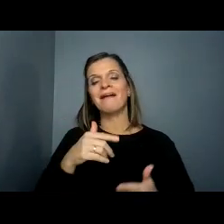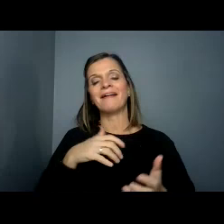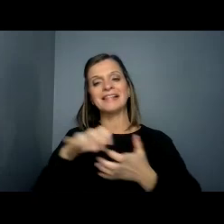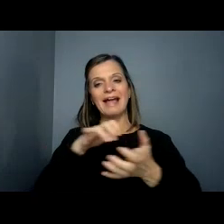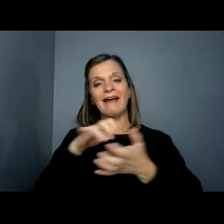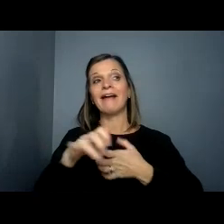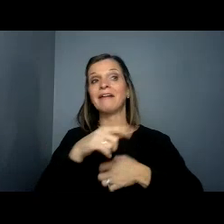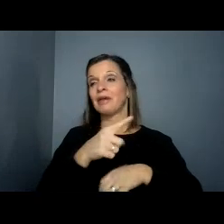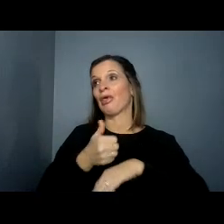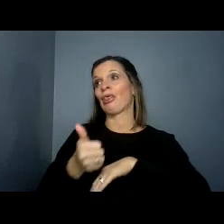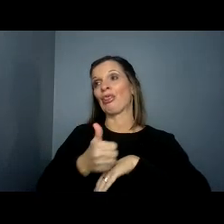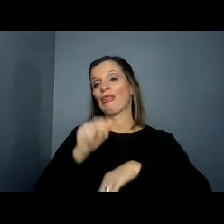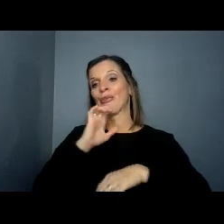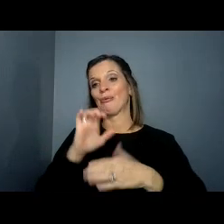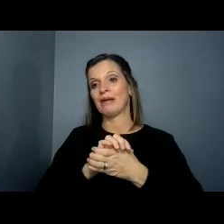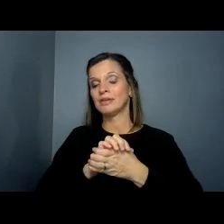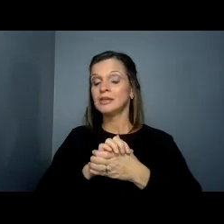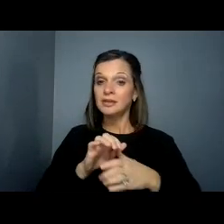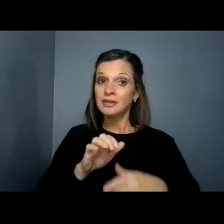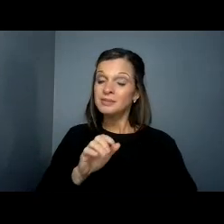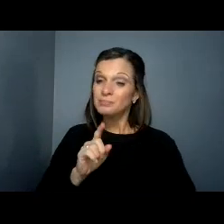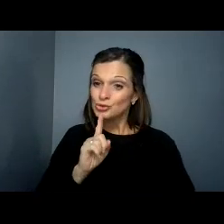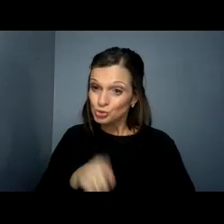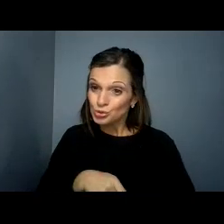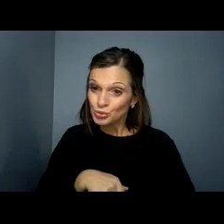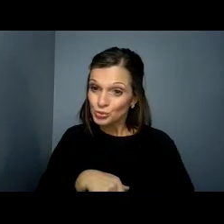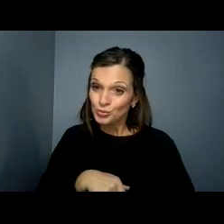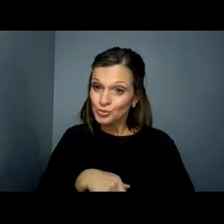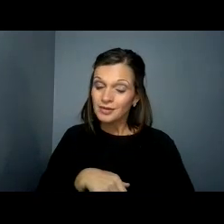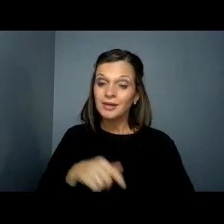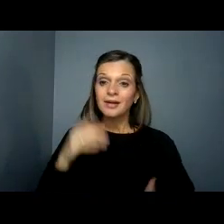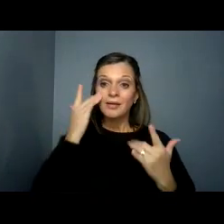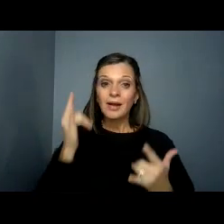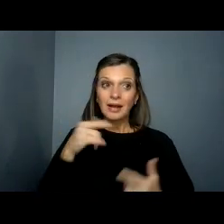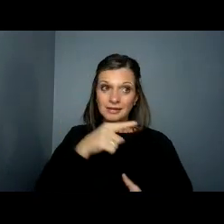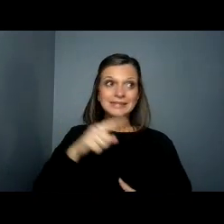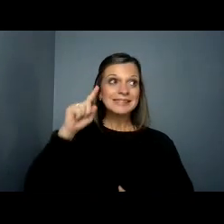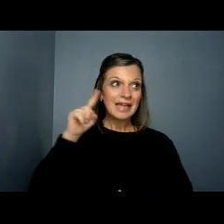IT is true. If it sound 'cause, it sounds to them like their wife Mumbles or their grandchildren